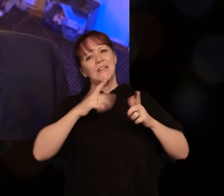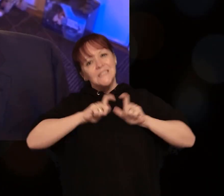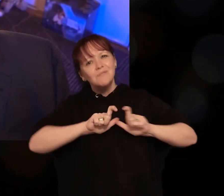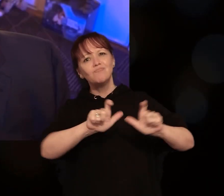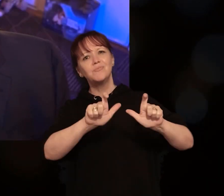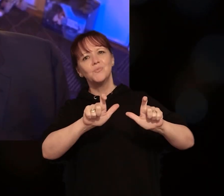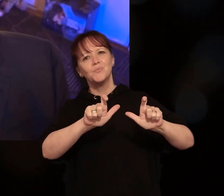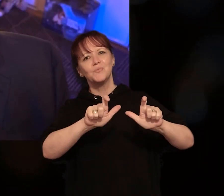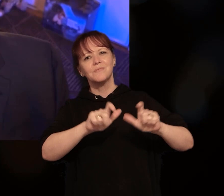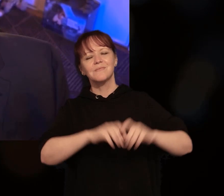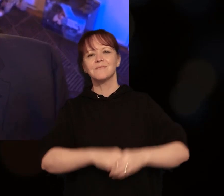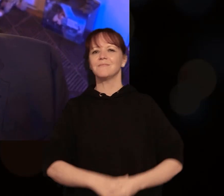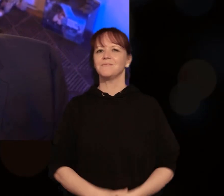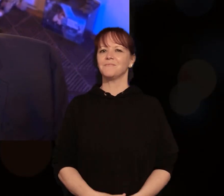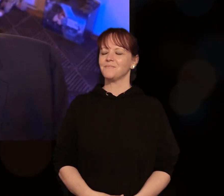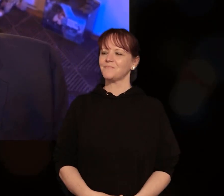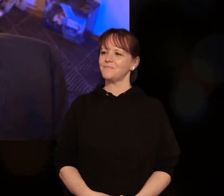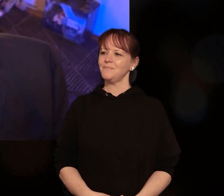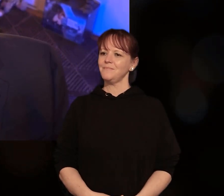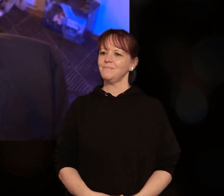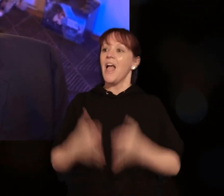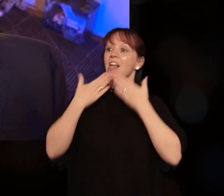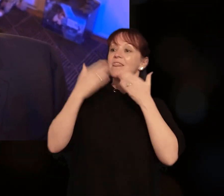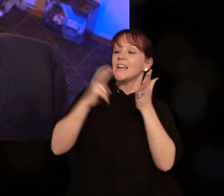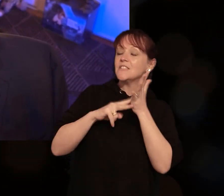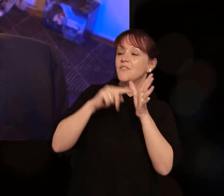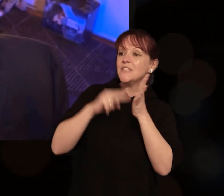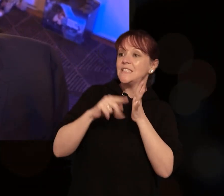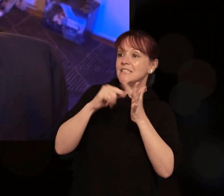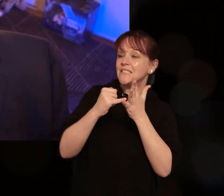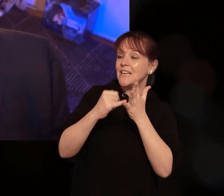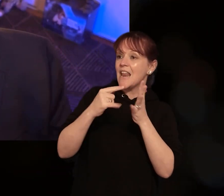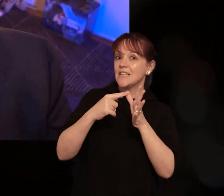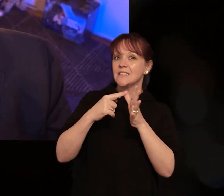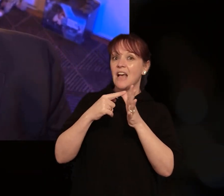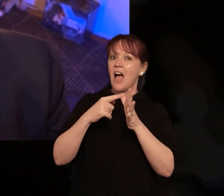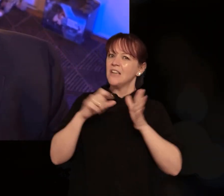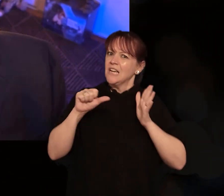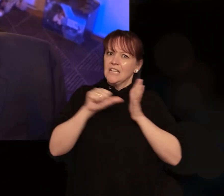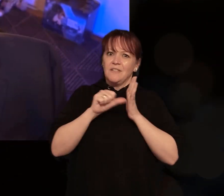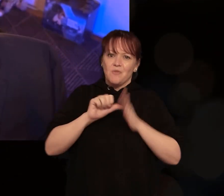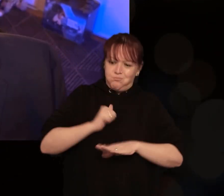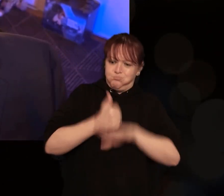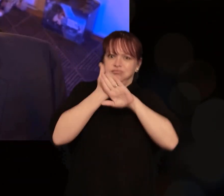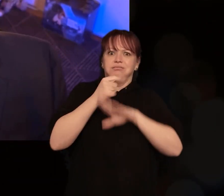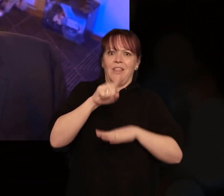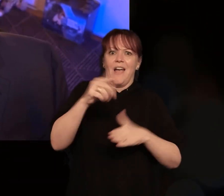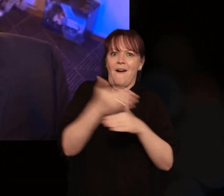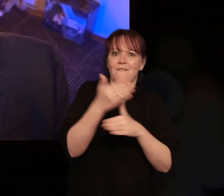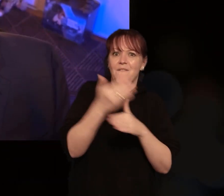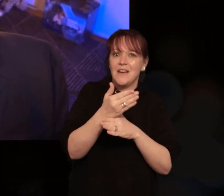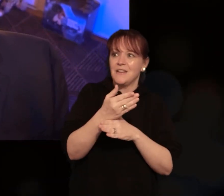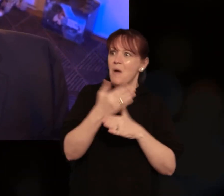Thanks Vanessa, it's no small achievement to put on an event like this at all, let alone as an individual. Congrats again, Laura.